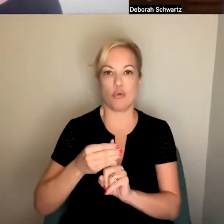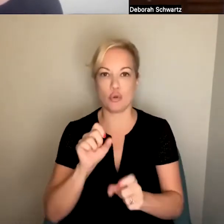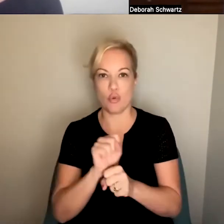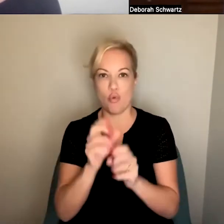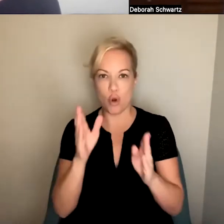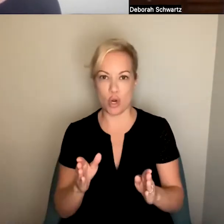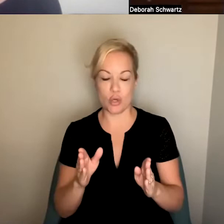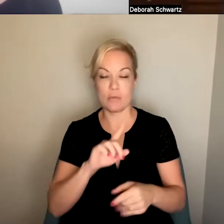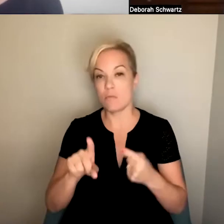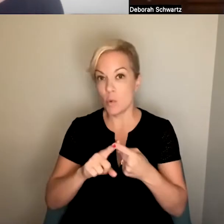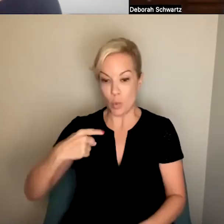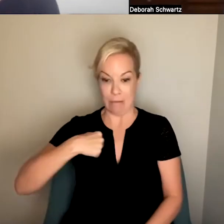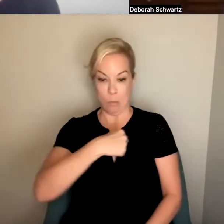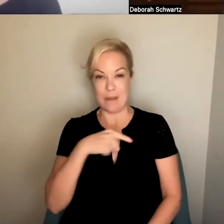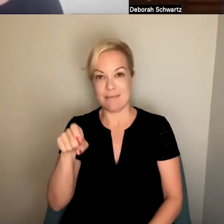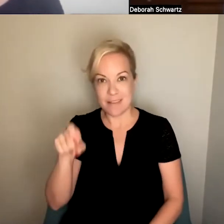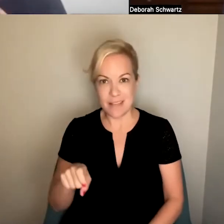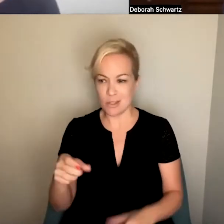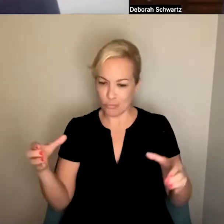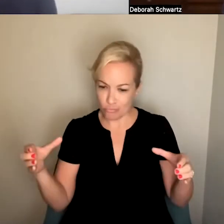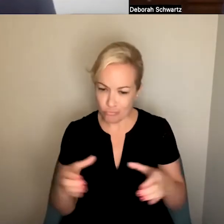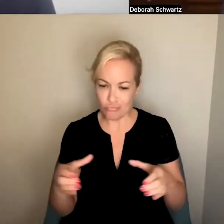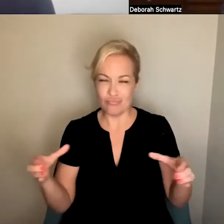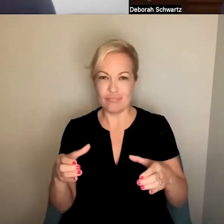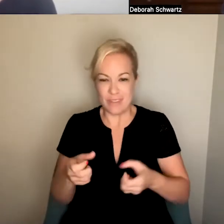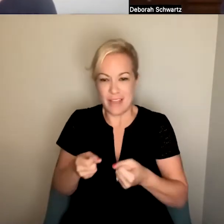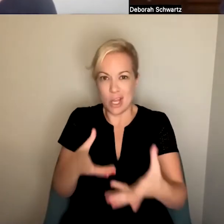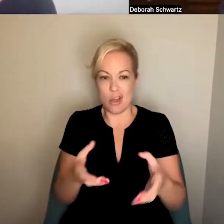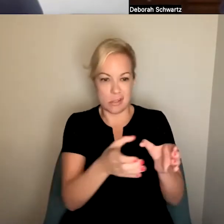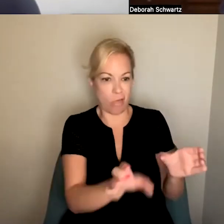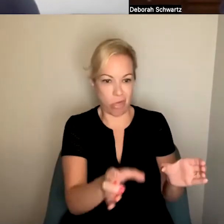when we need to be coming together. You know, you're doing the boss's work for them, basically.